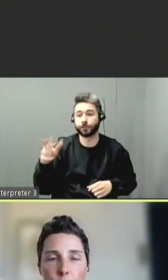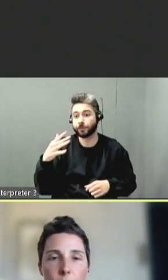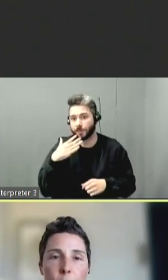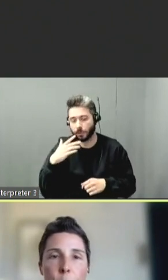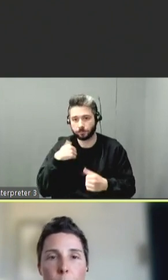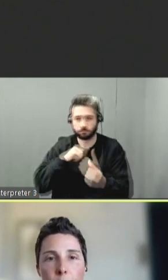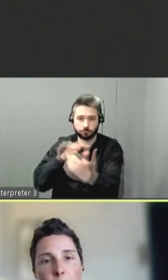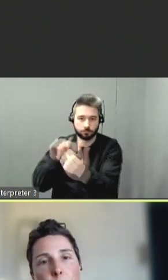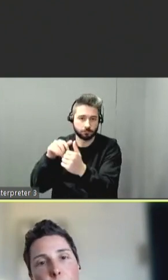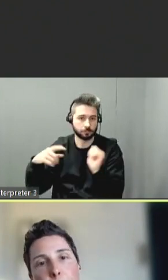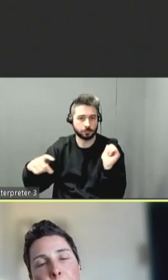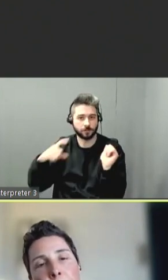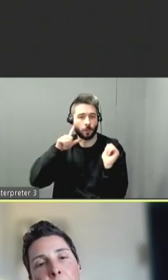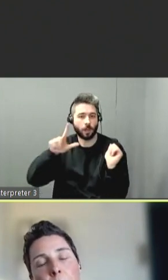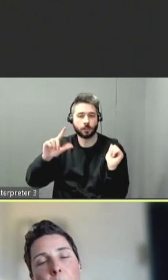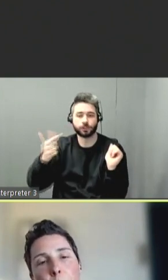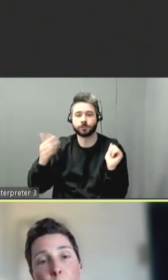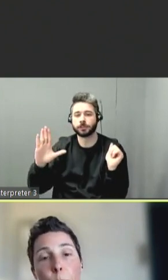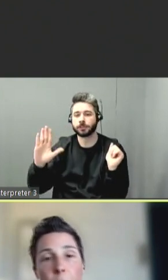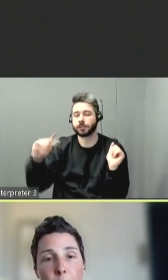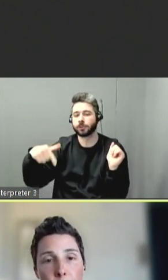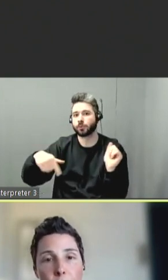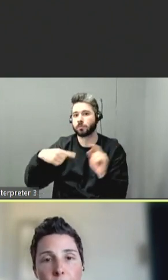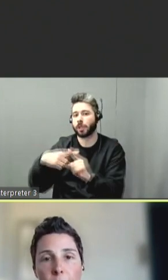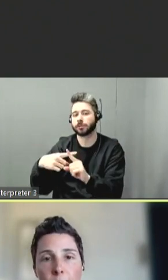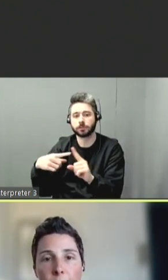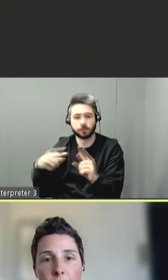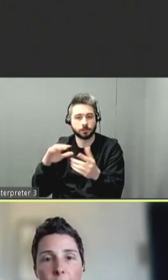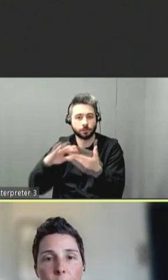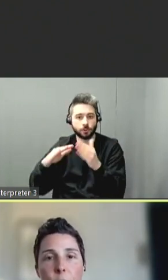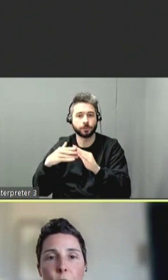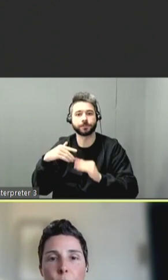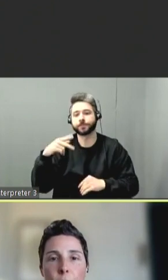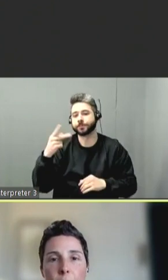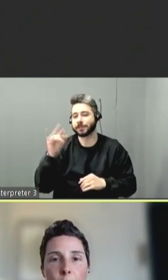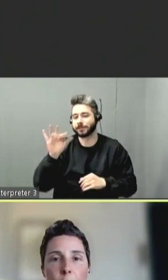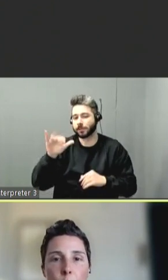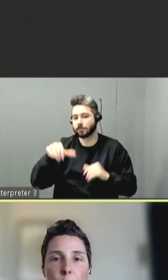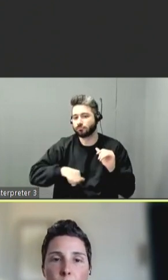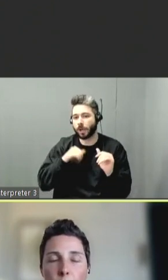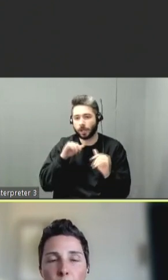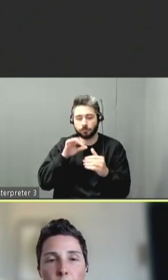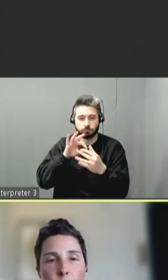LGBTQ+ community. The Pacific Pride Foundation is dedicated to ensuring a vibrant, thriving,